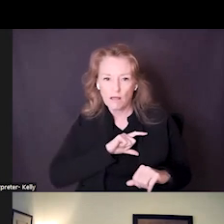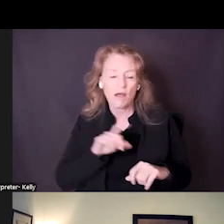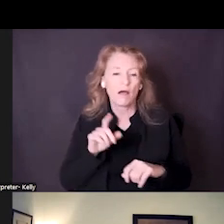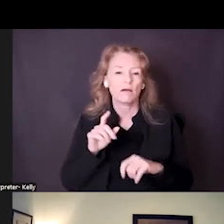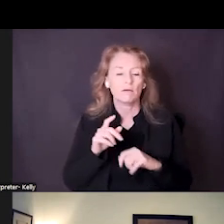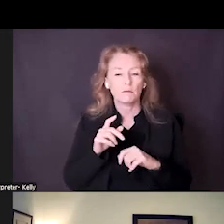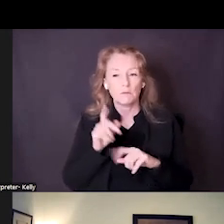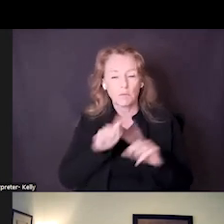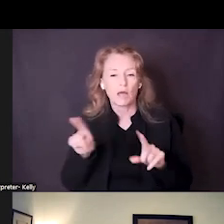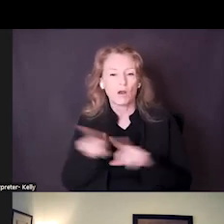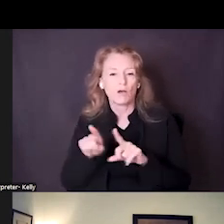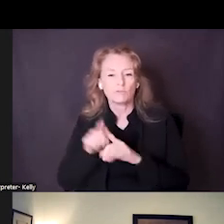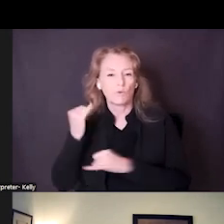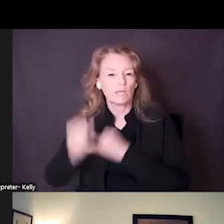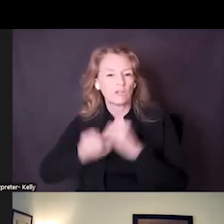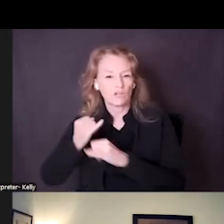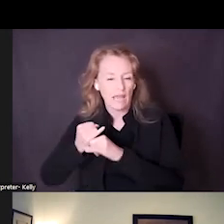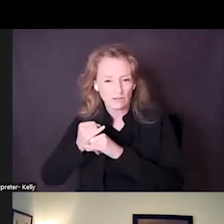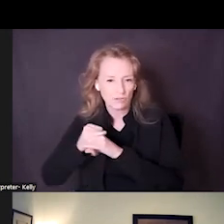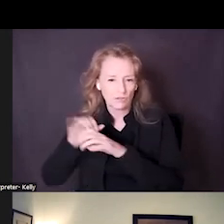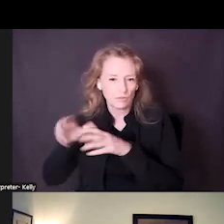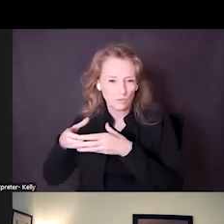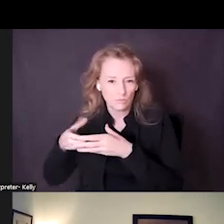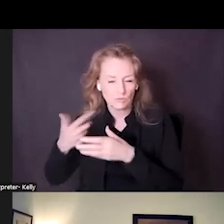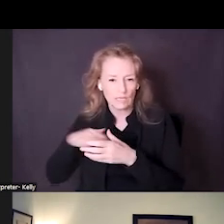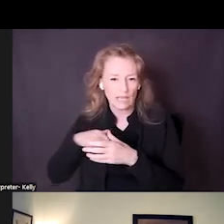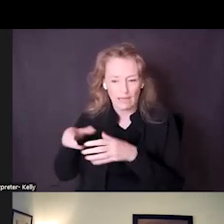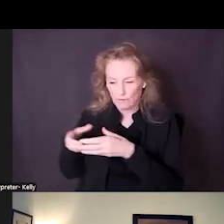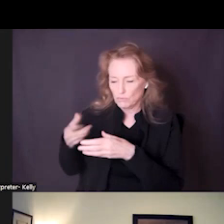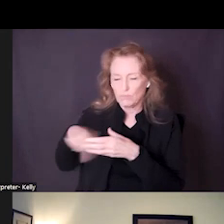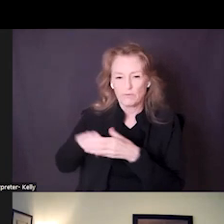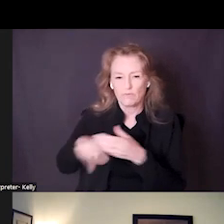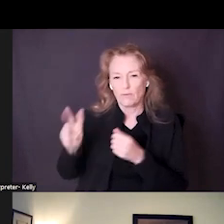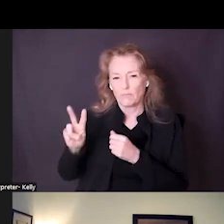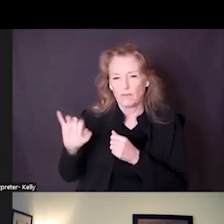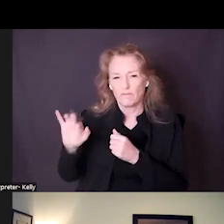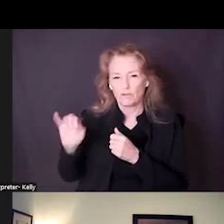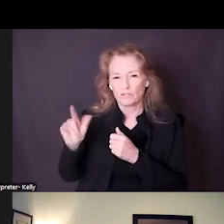WE HAD A LARGE COALITION FROM VIRGIN ISLANDS THAT WERE THERE AND